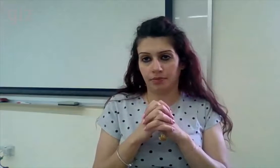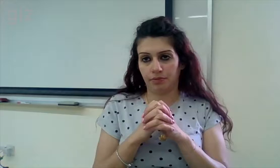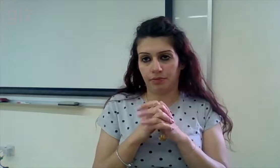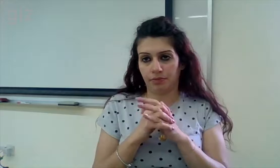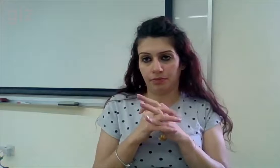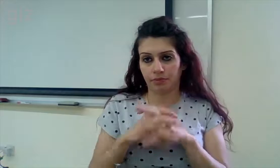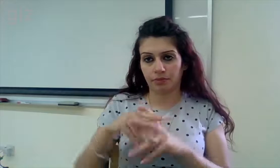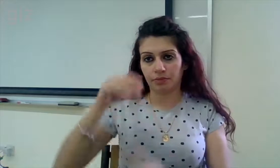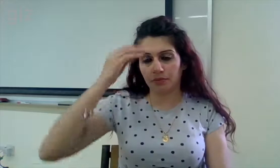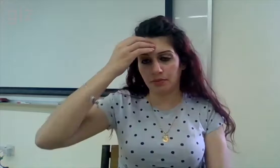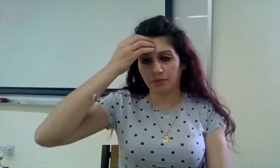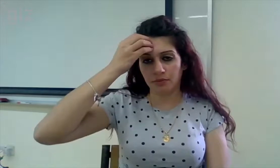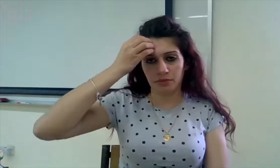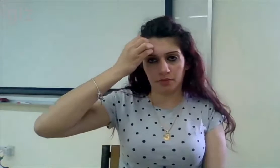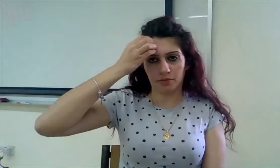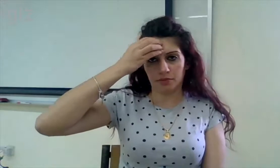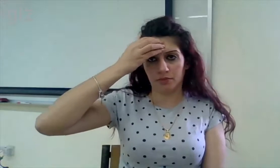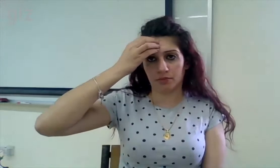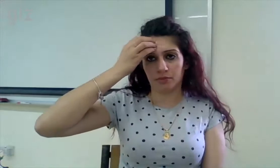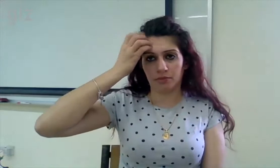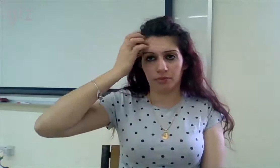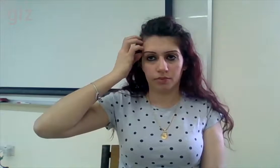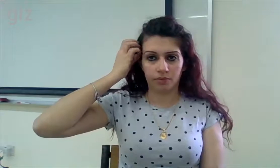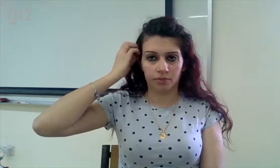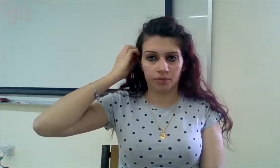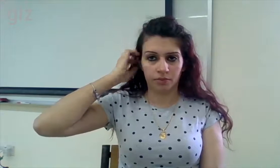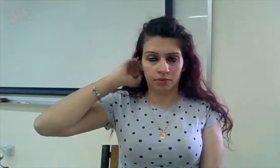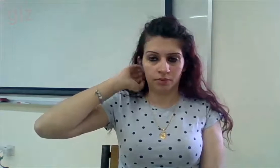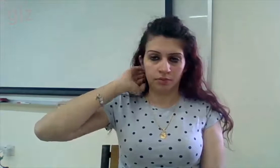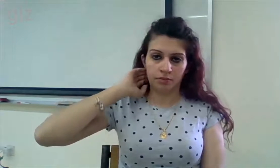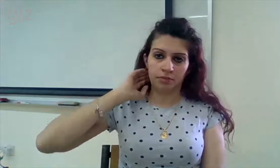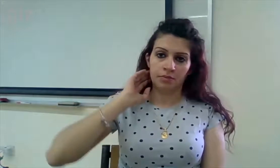probably I think our one of our speakers Dion will also make reference to these